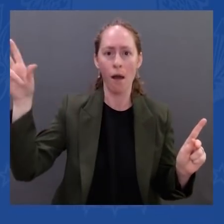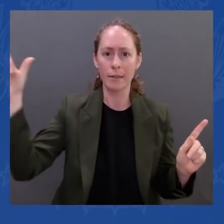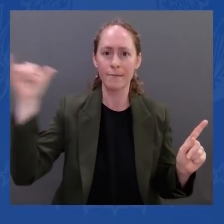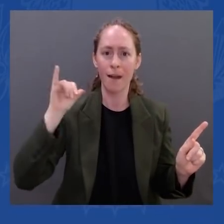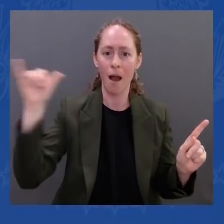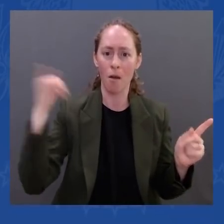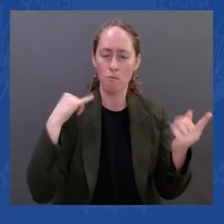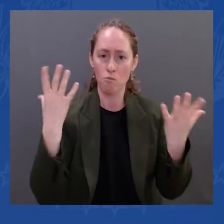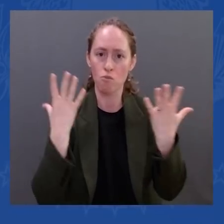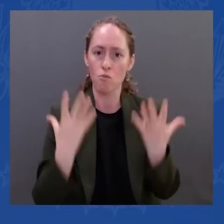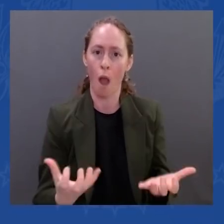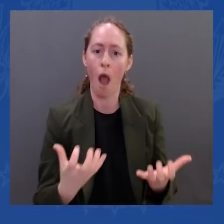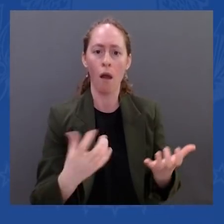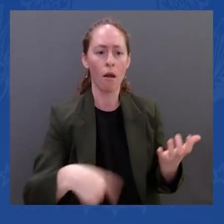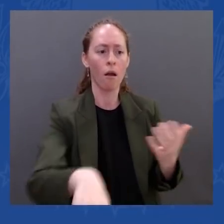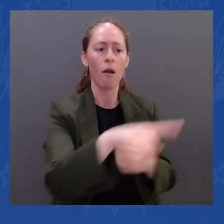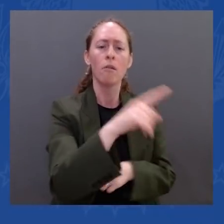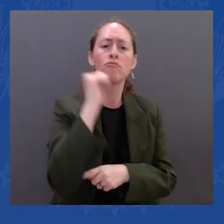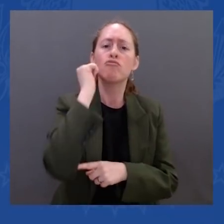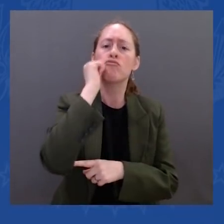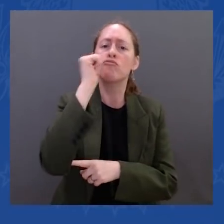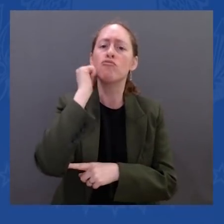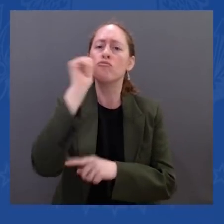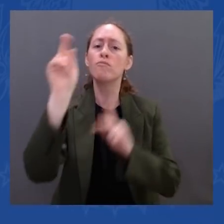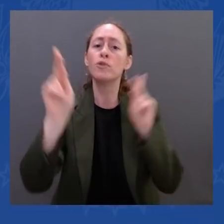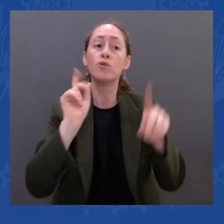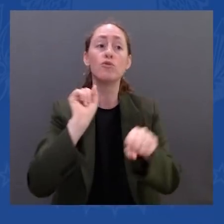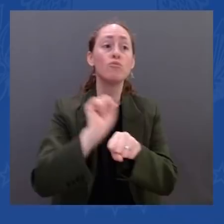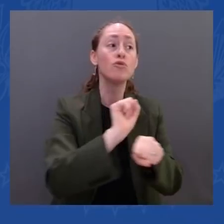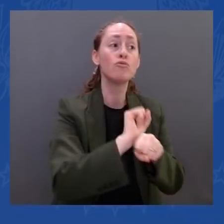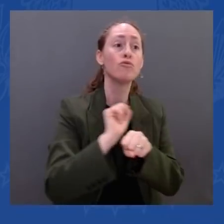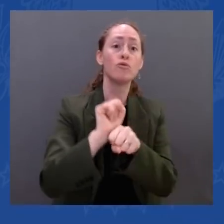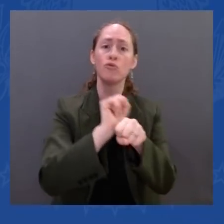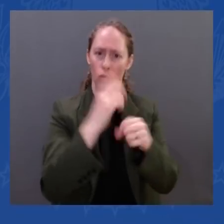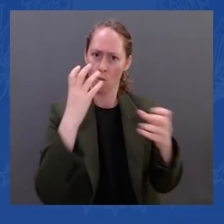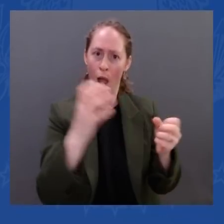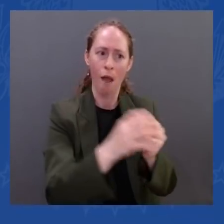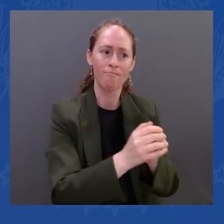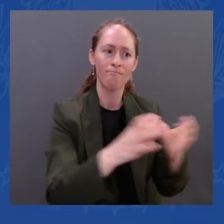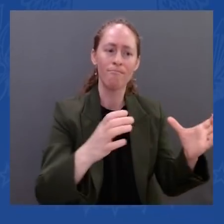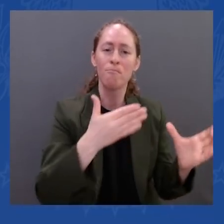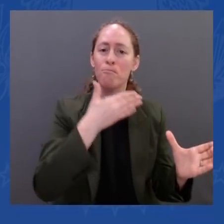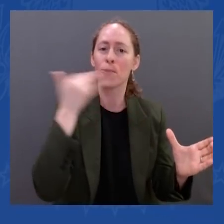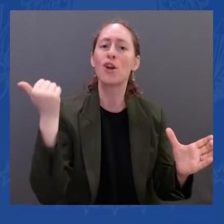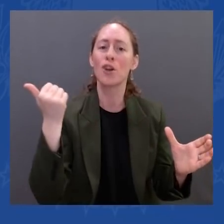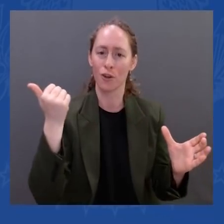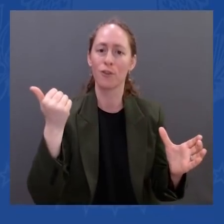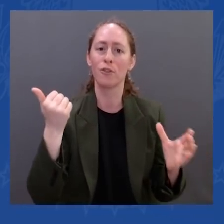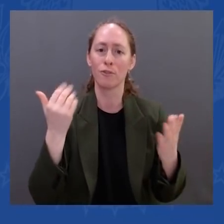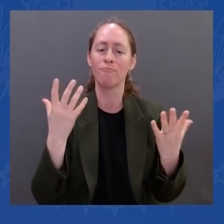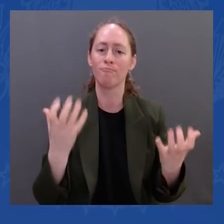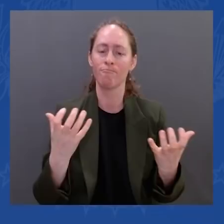We also exchanged views on global health, cancer research, climate change, production and promotion